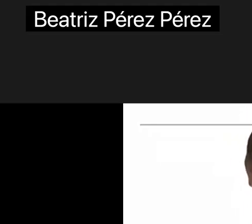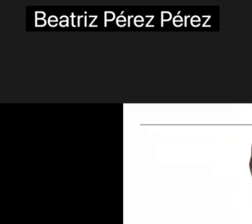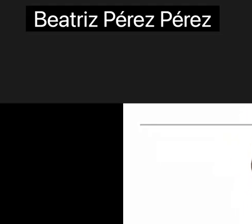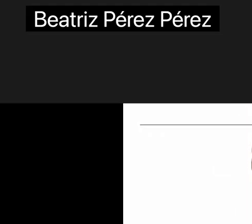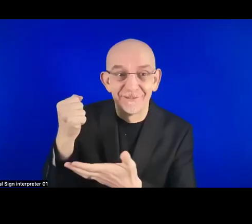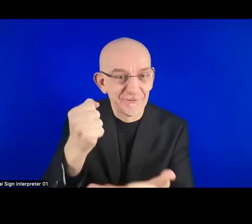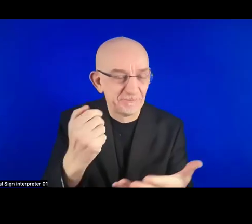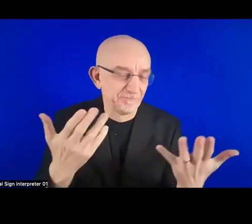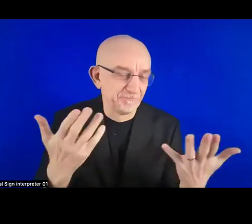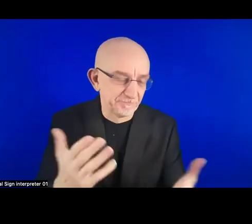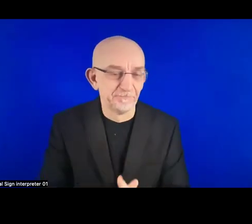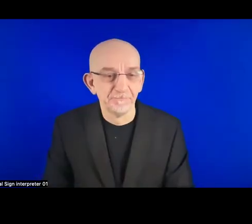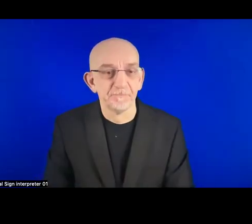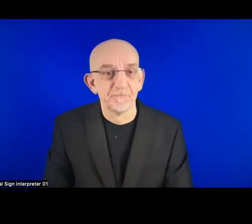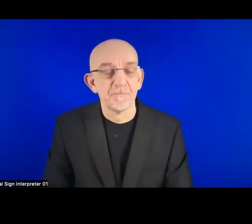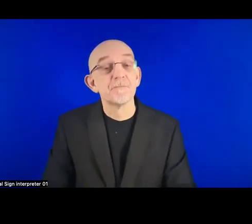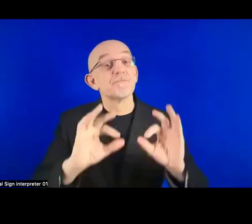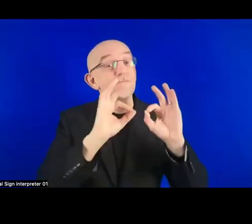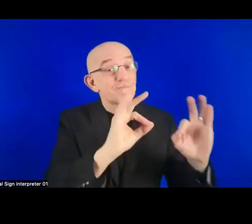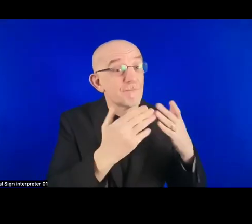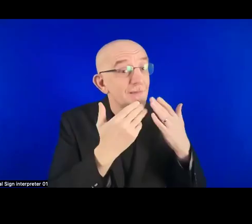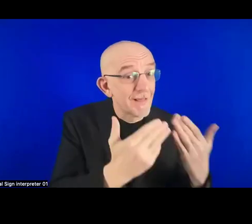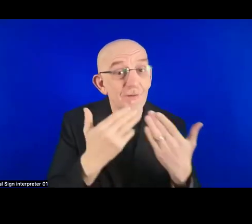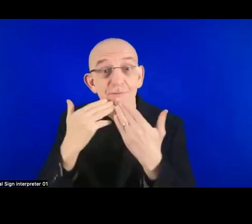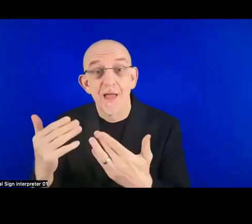: Thank you both very much for those vital tips from the perspective of